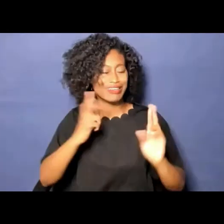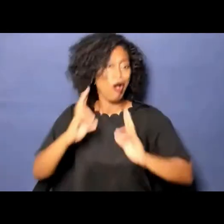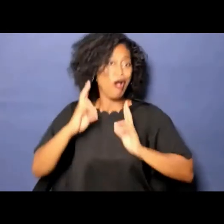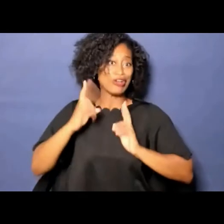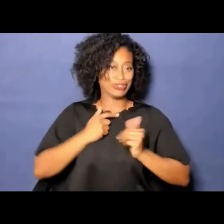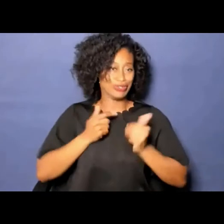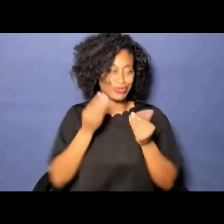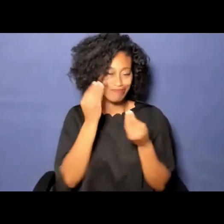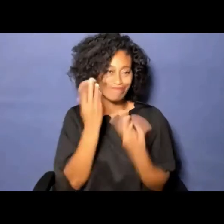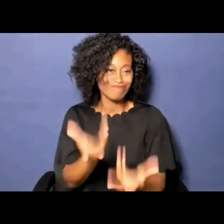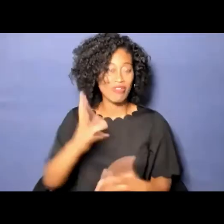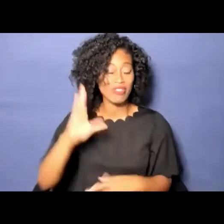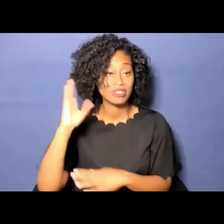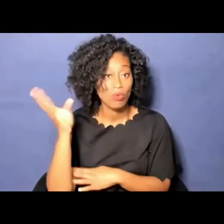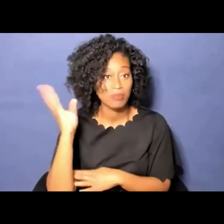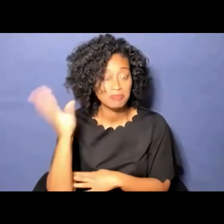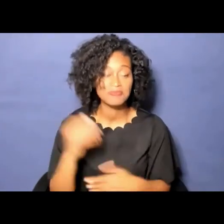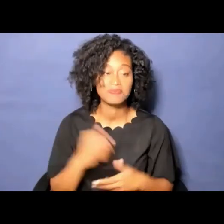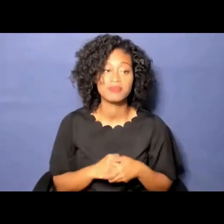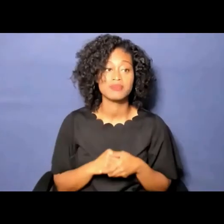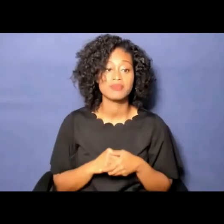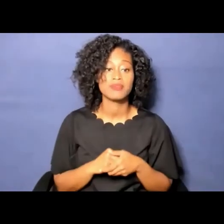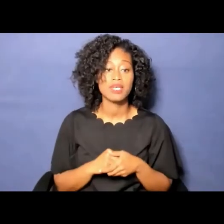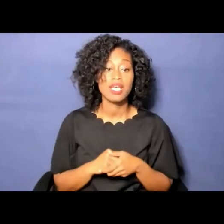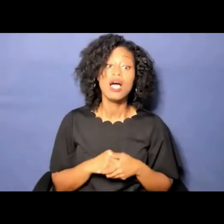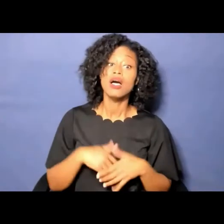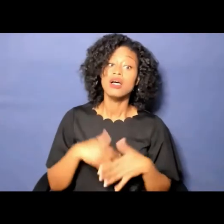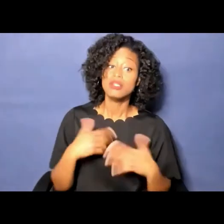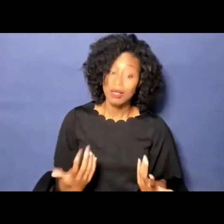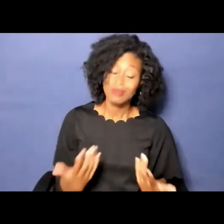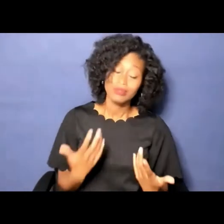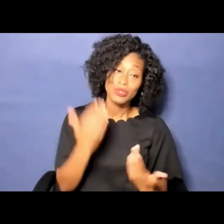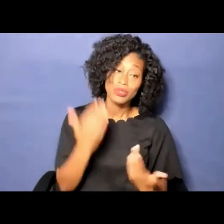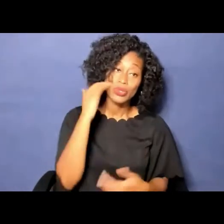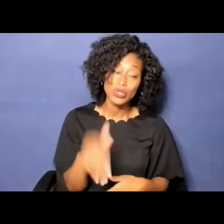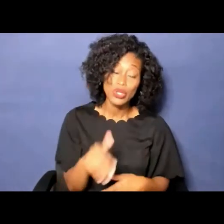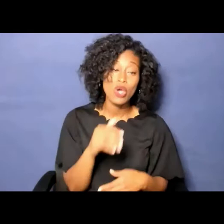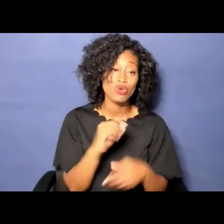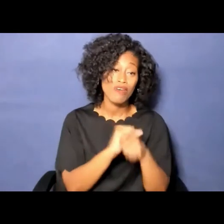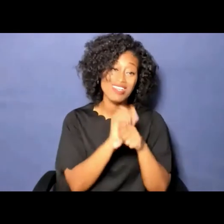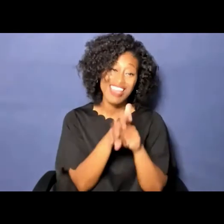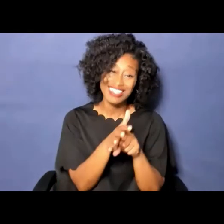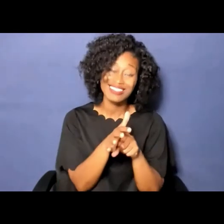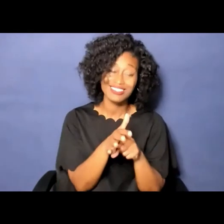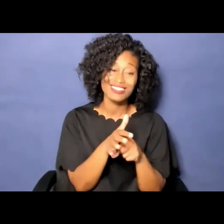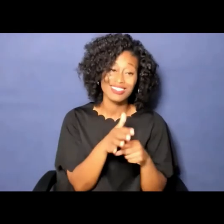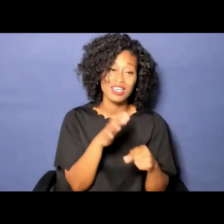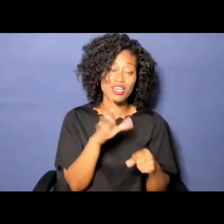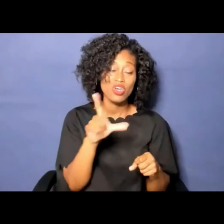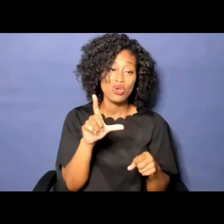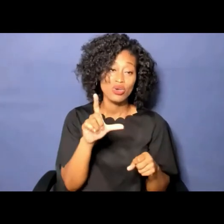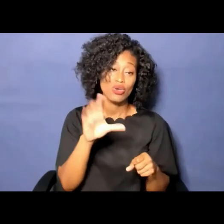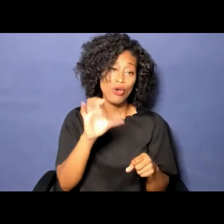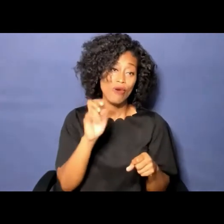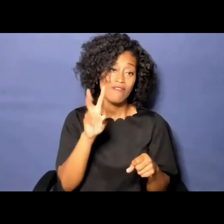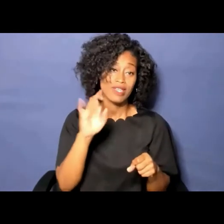The viral pandemic of COVID 19 and systemic racism have revealed inequities that we have